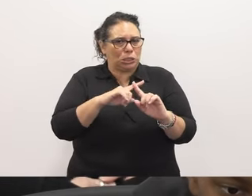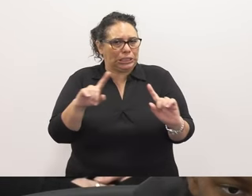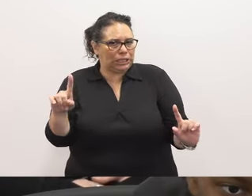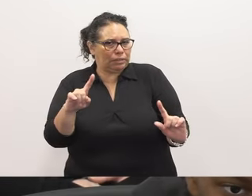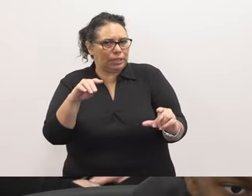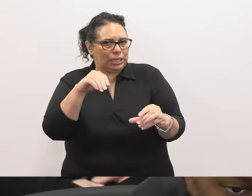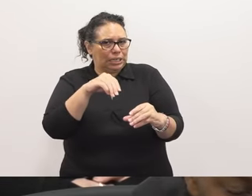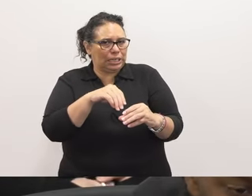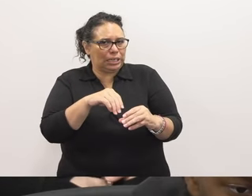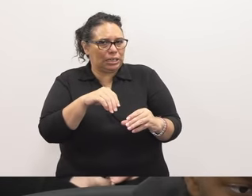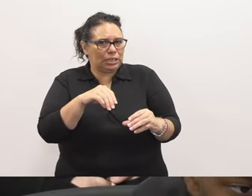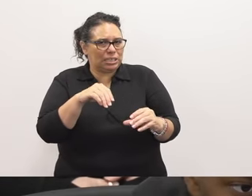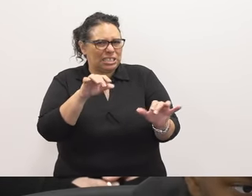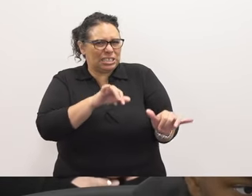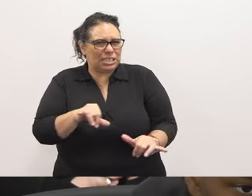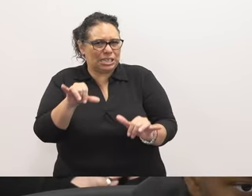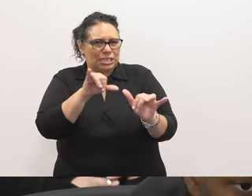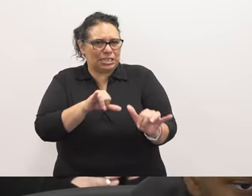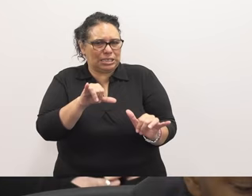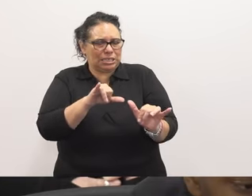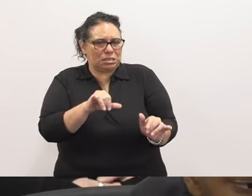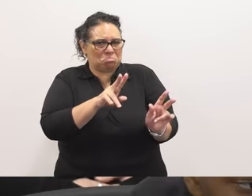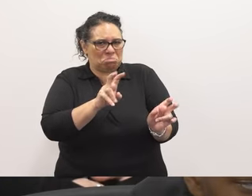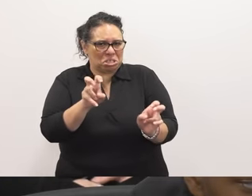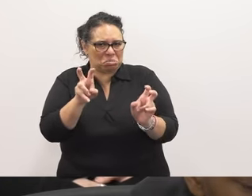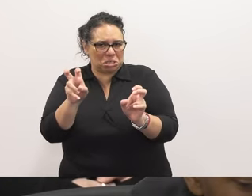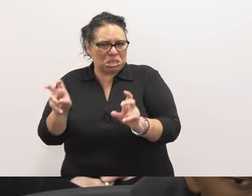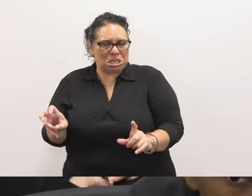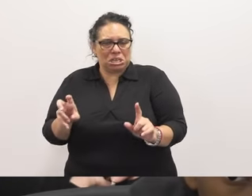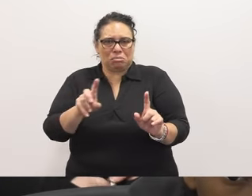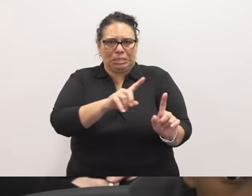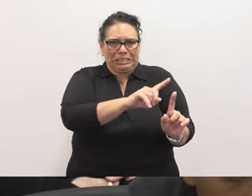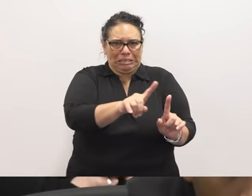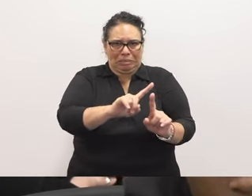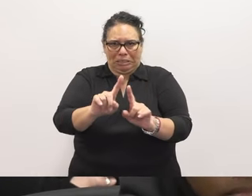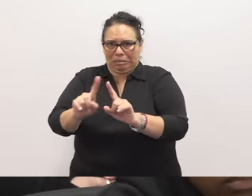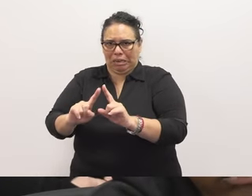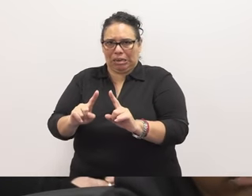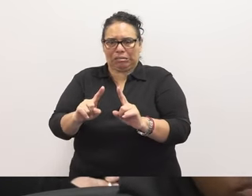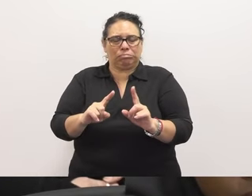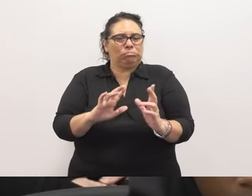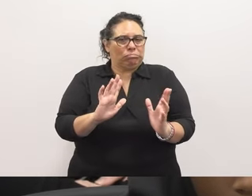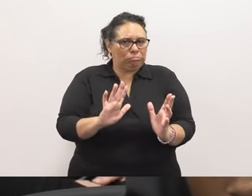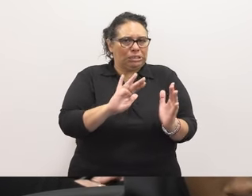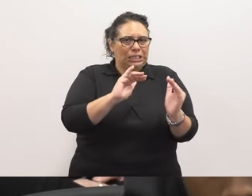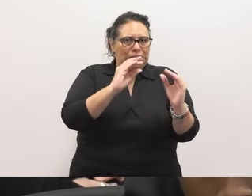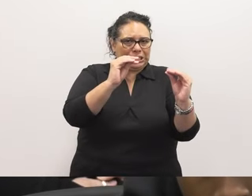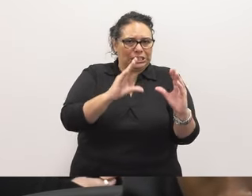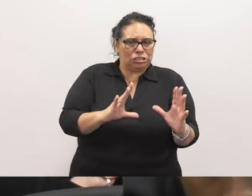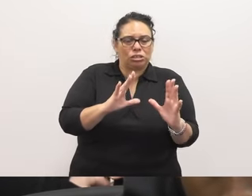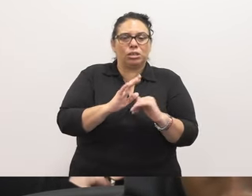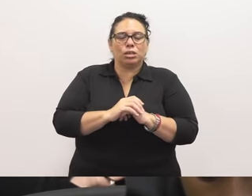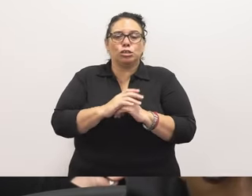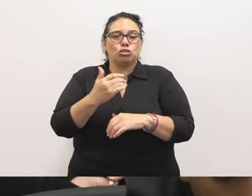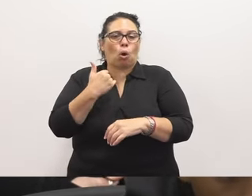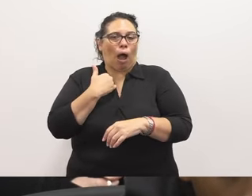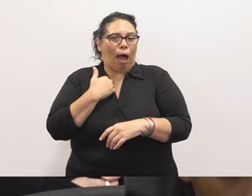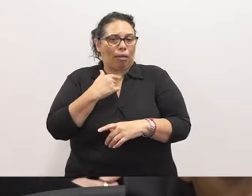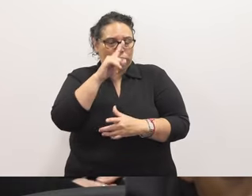even within the same content area, but vastly different between two teachers. And so we're continuing that work as well this year. So I do believe that had a big impact